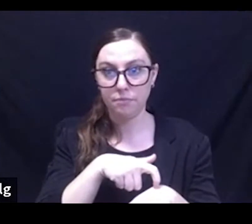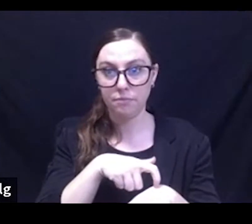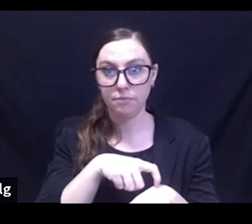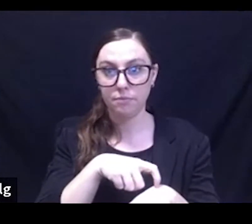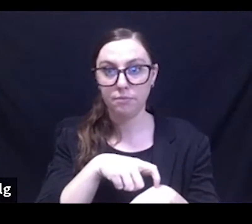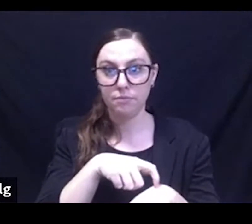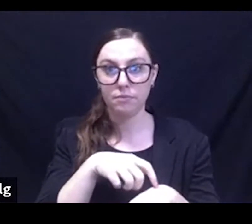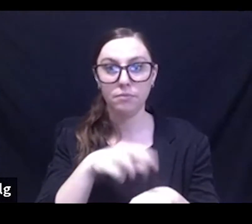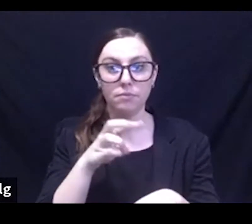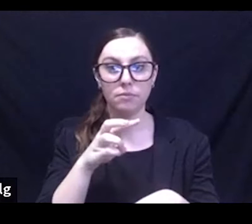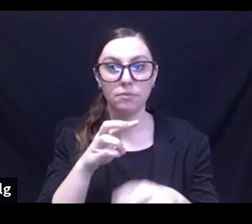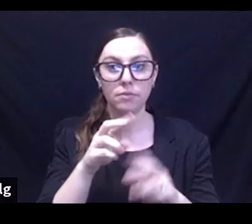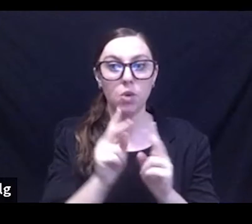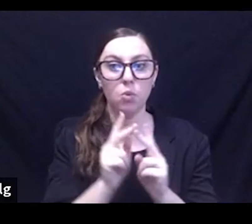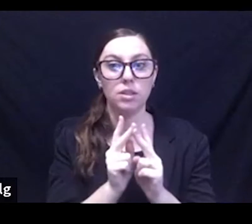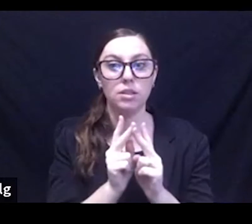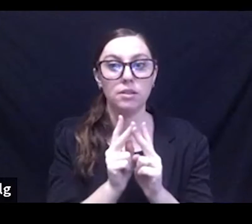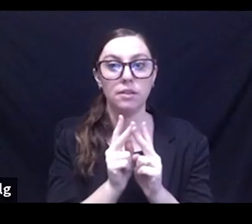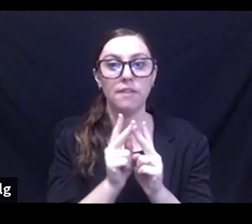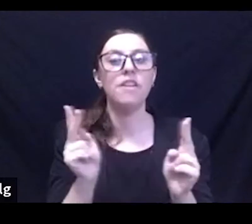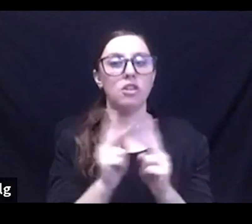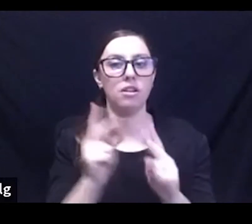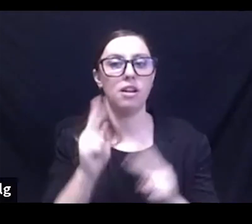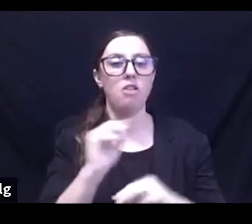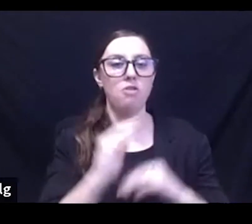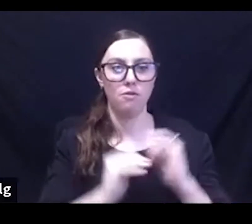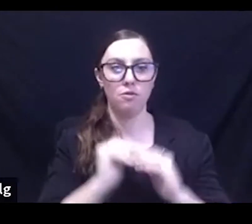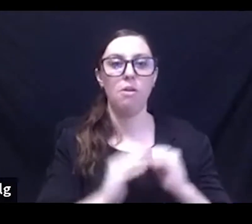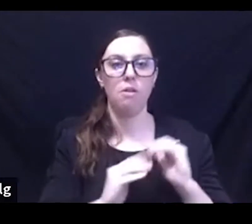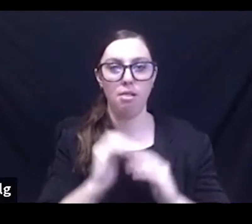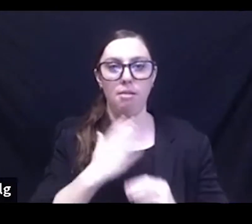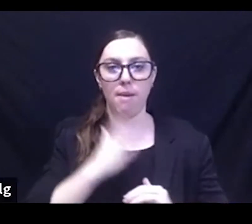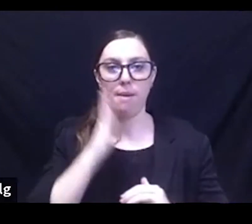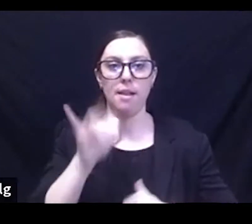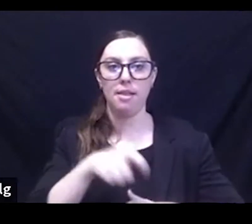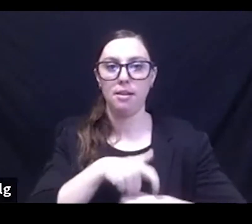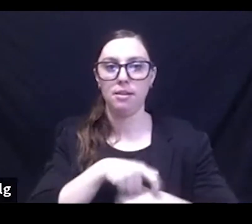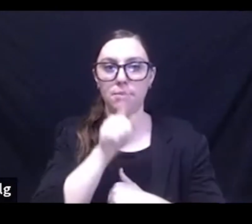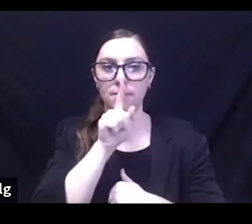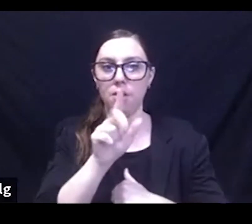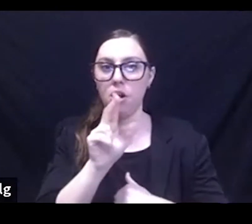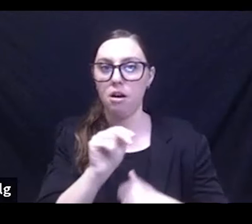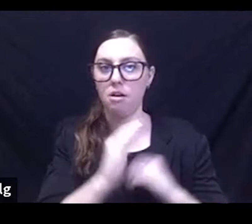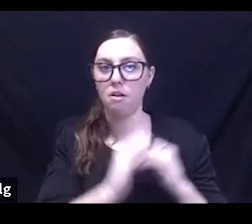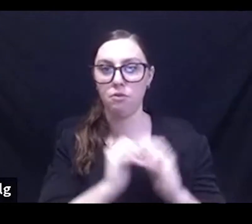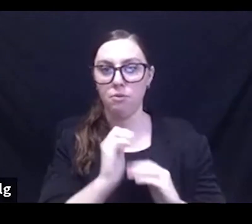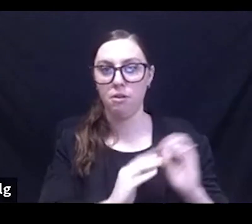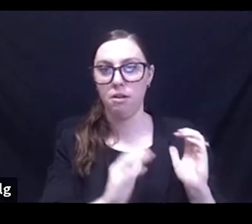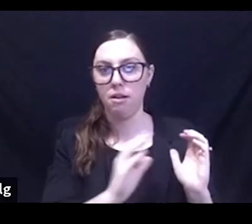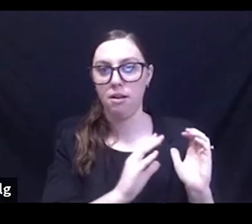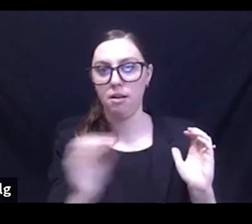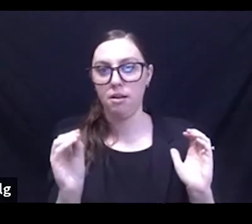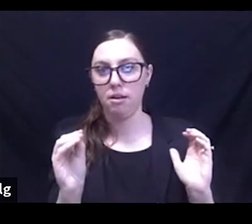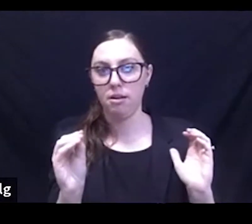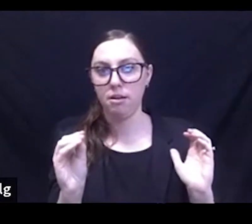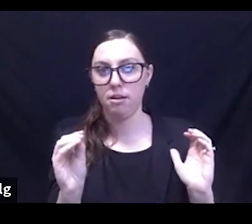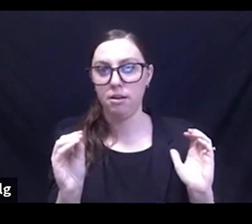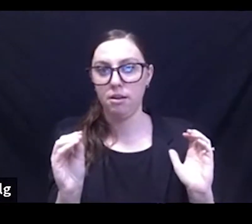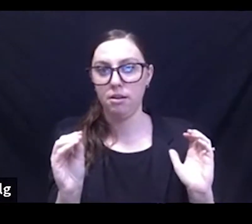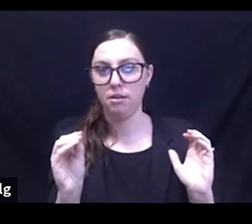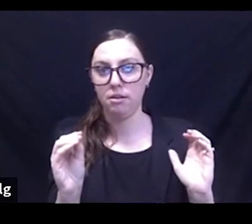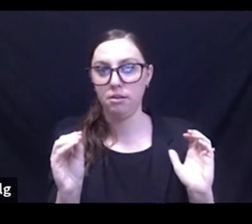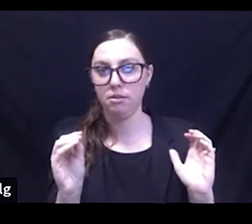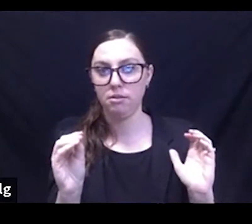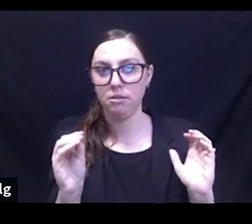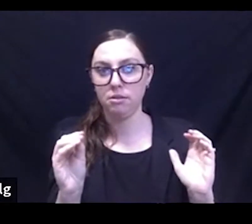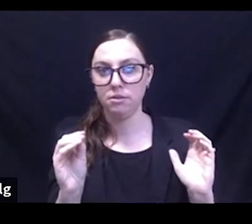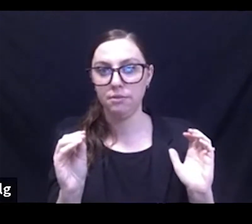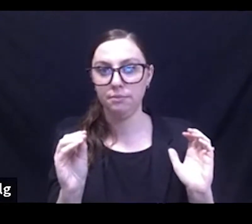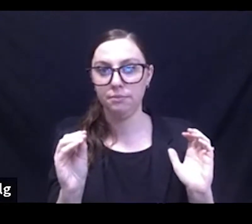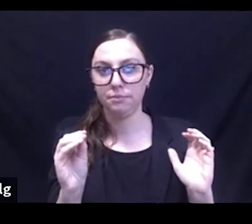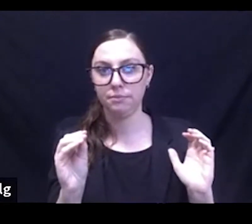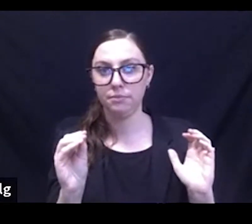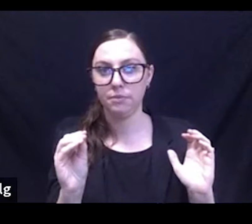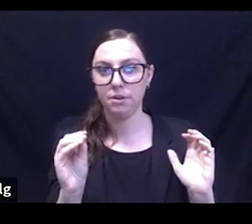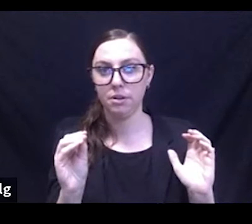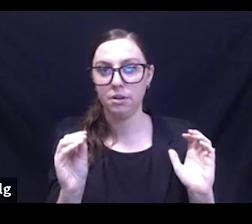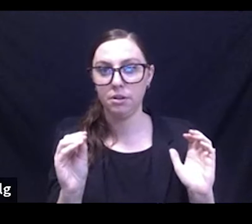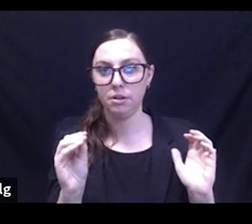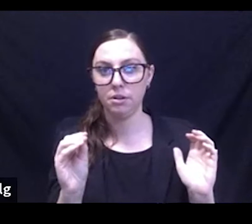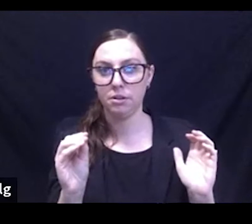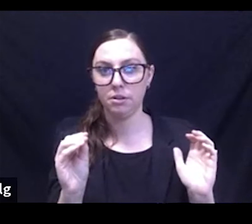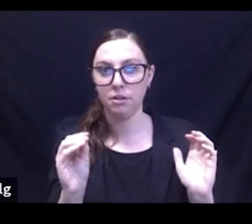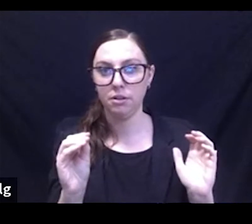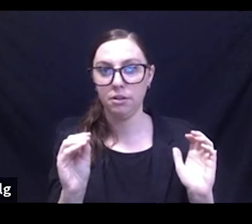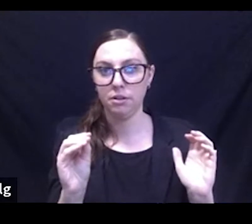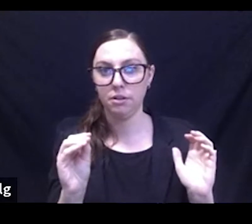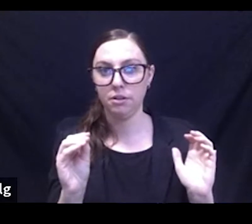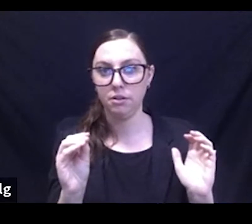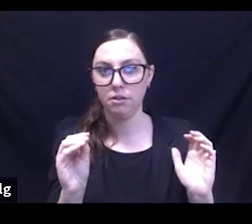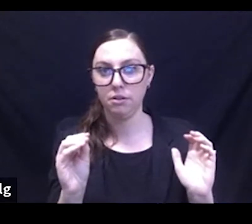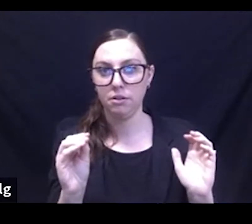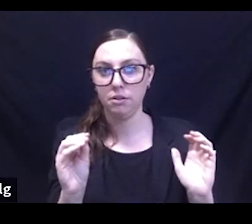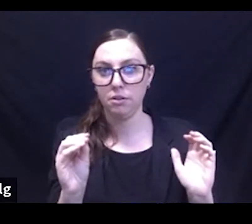very uncomfortable and --